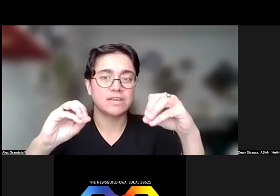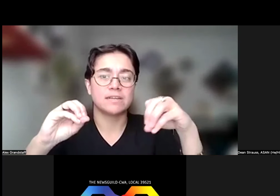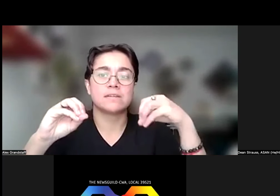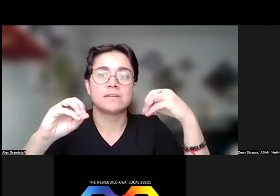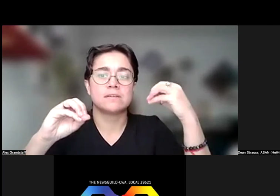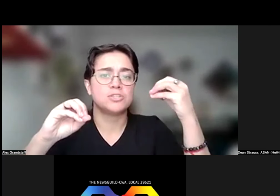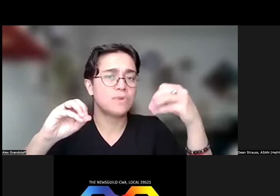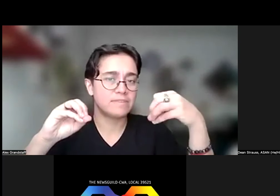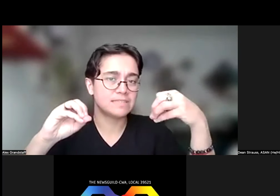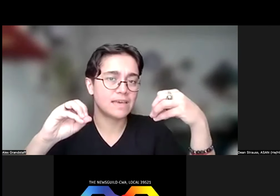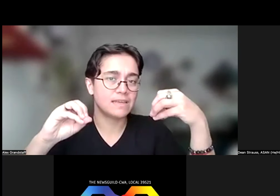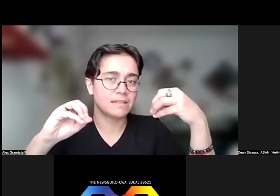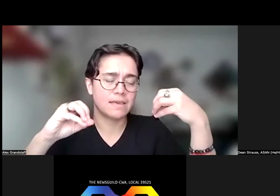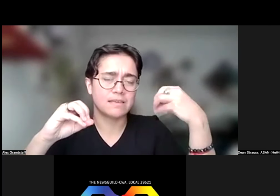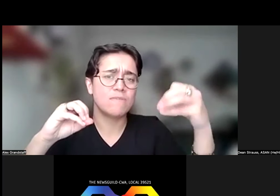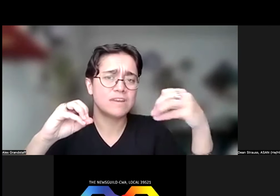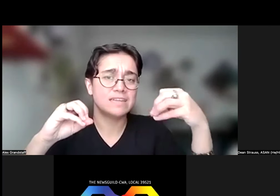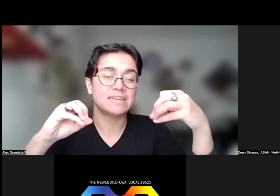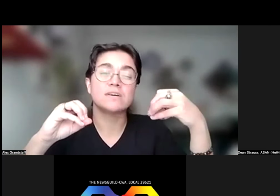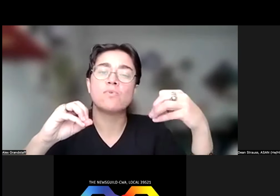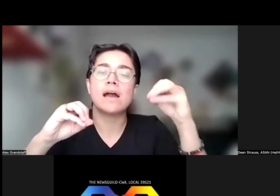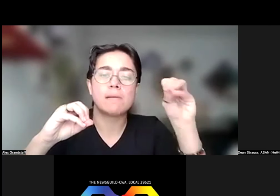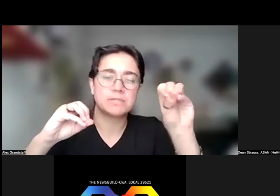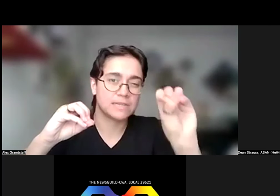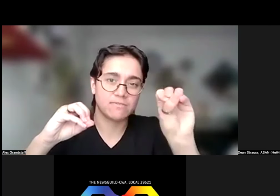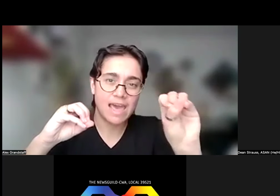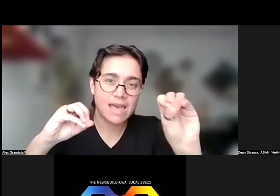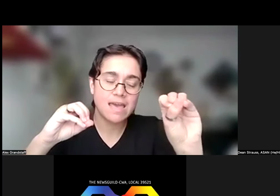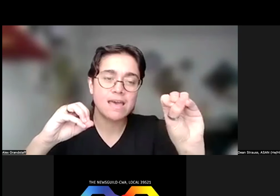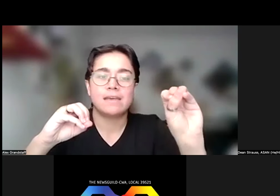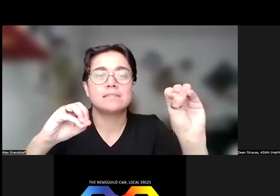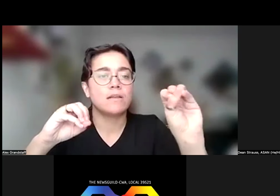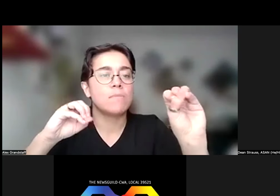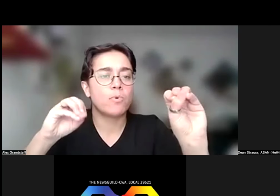already on board with you. So, you can build relationship with one of them and asked them to